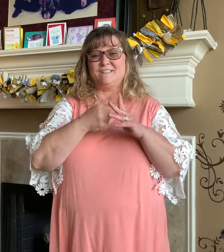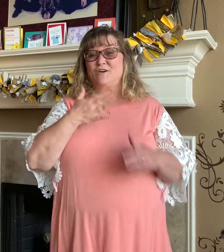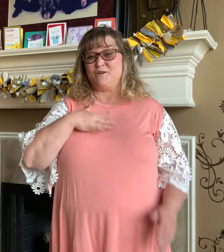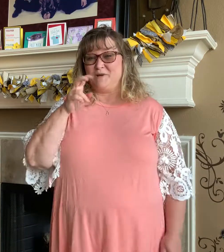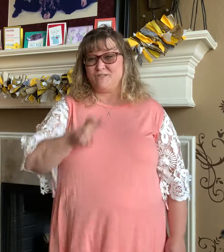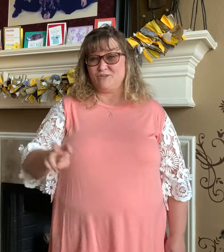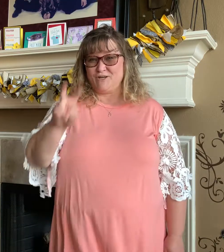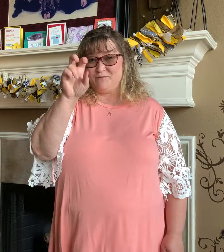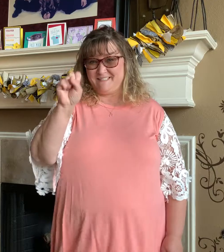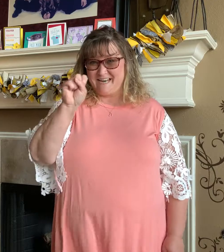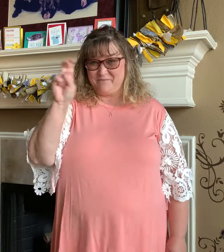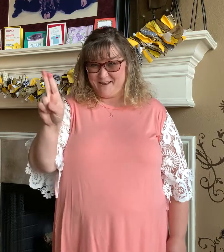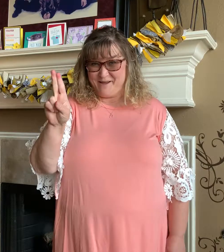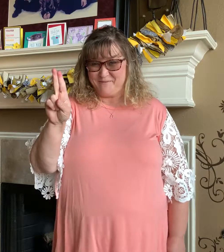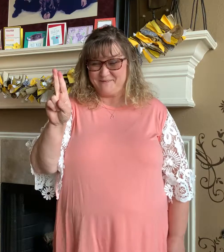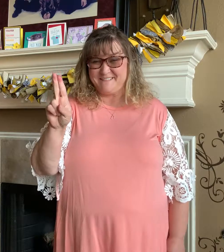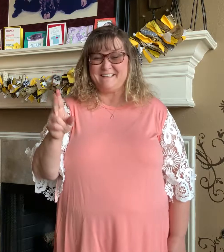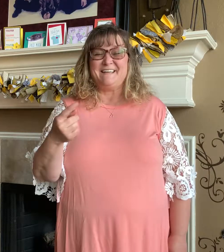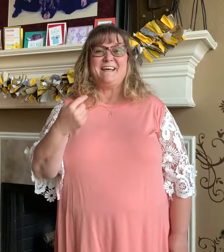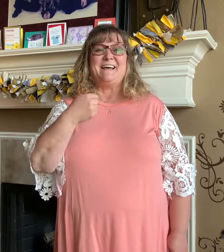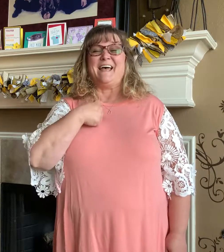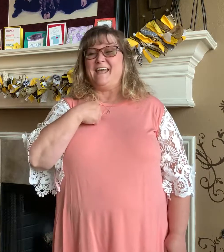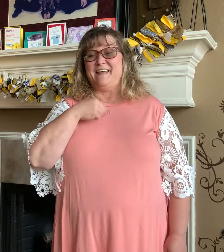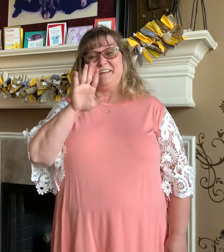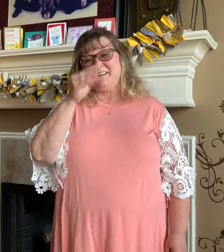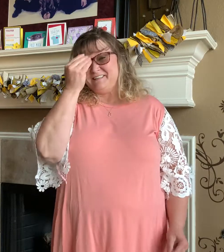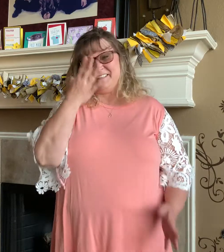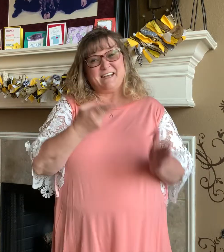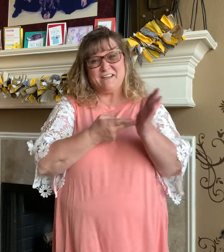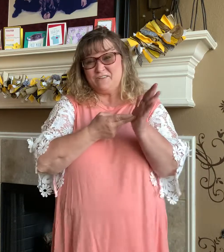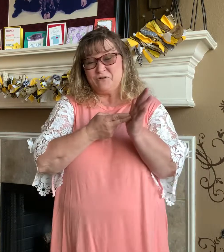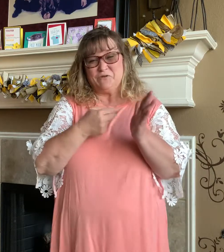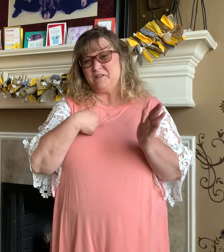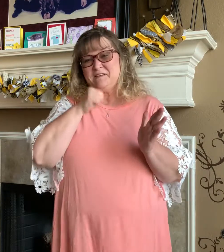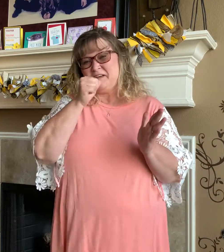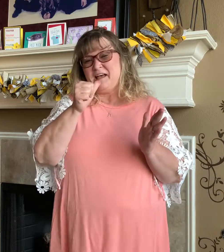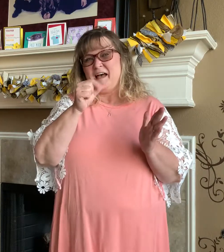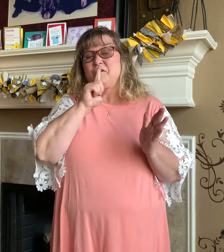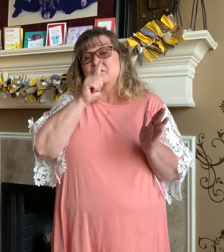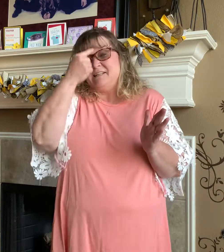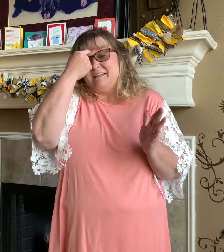started my journey with Stampin Up and to tell you the truth I really didn't